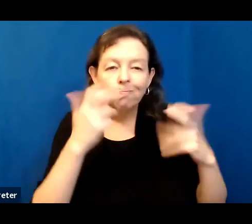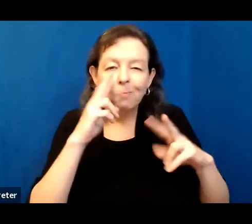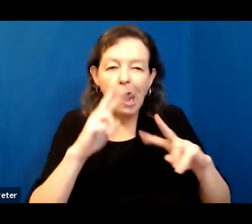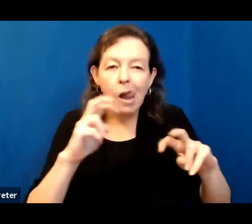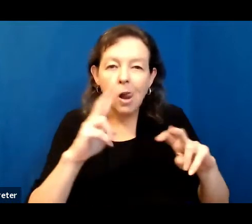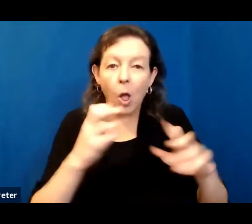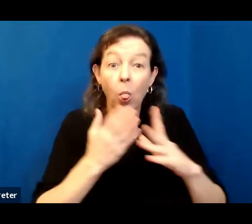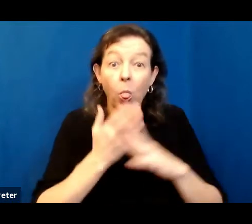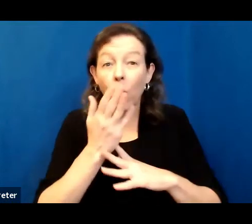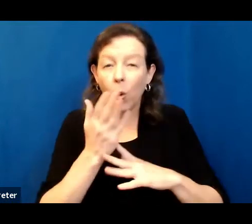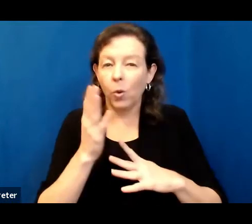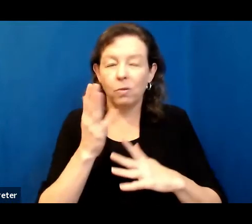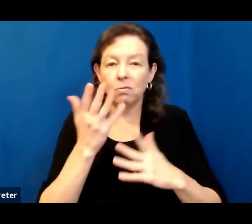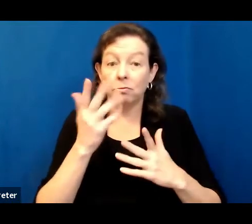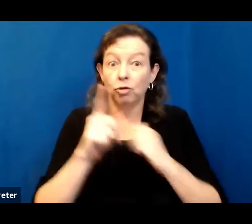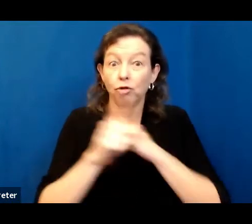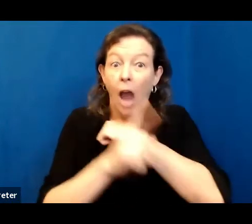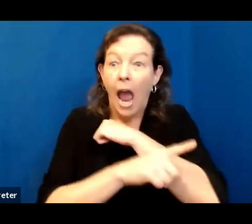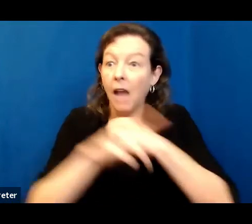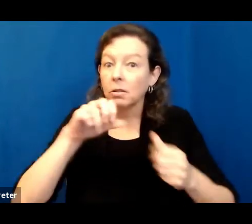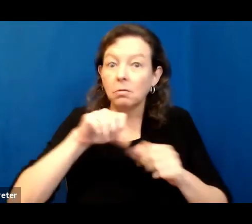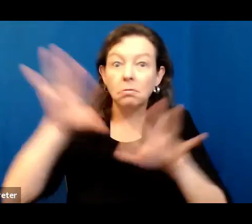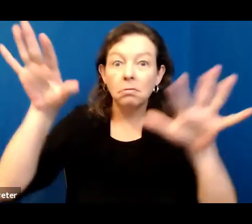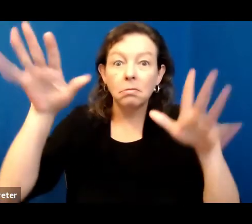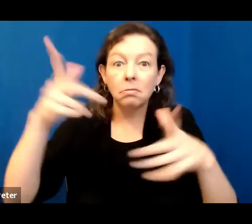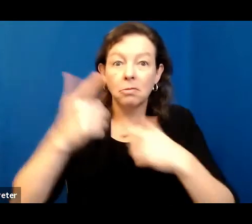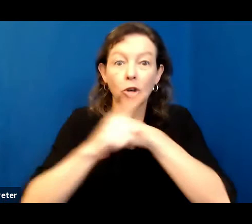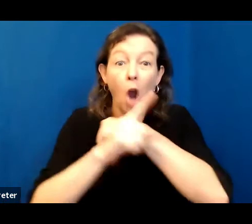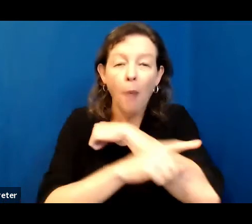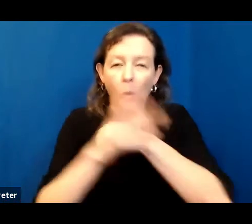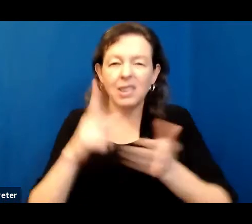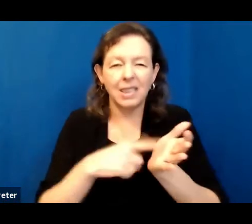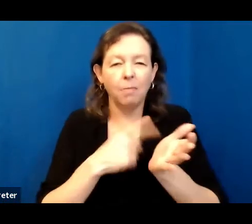disaster related debris or garbage, or even looting in some places.